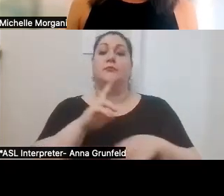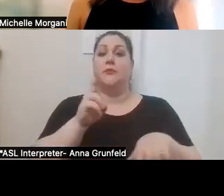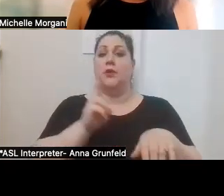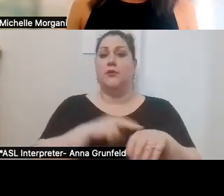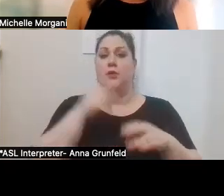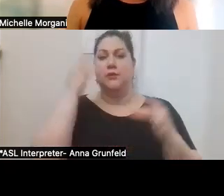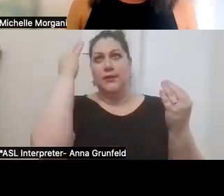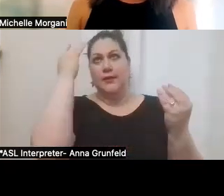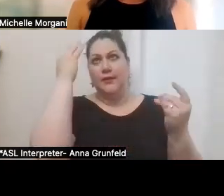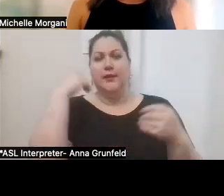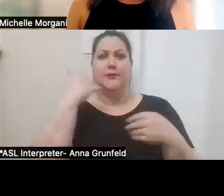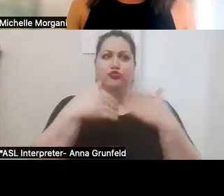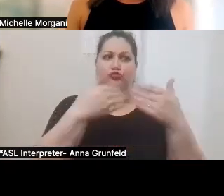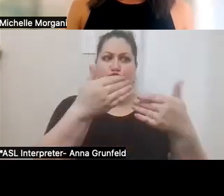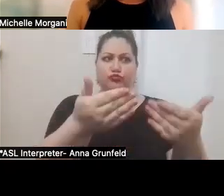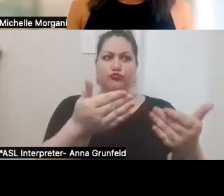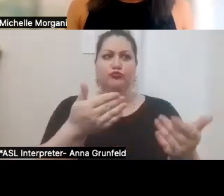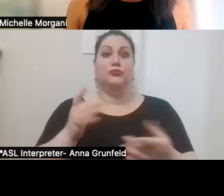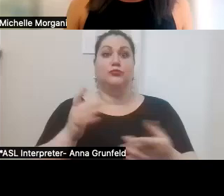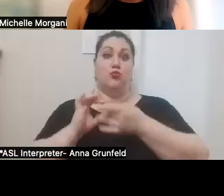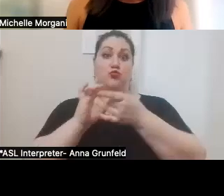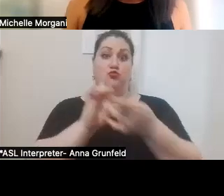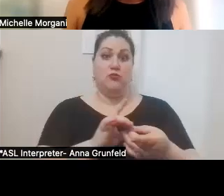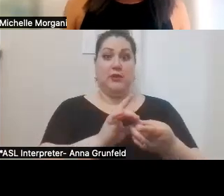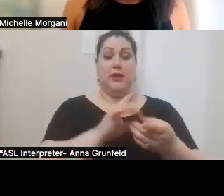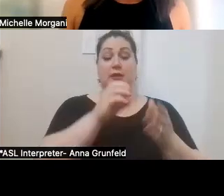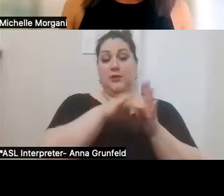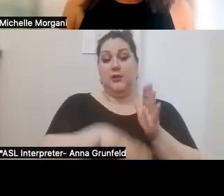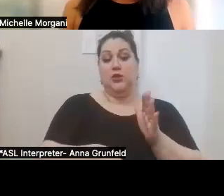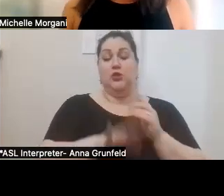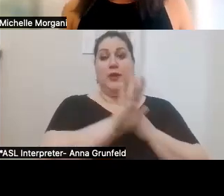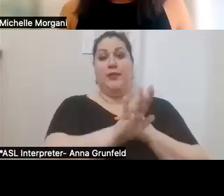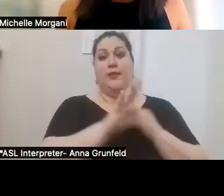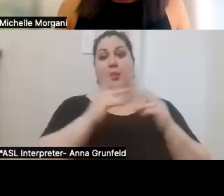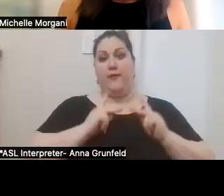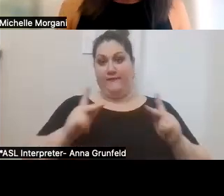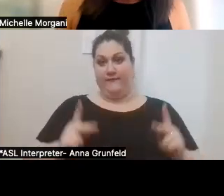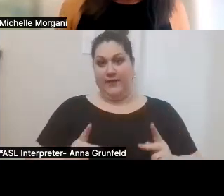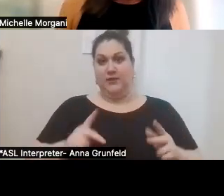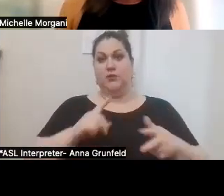relation to the students physical, their cognitive, their behavioural, their social,